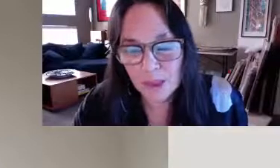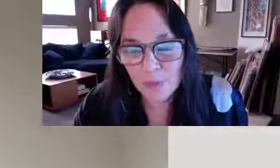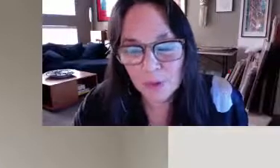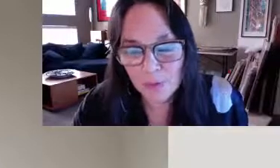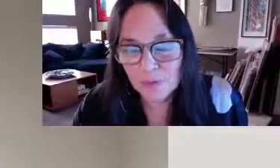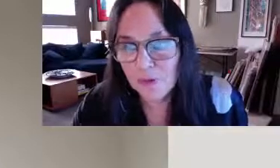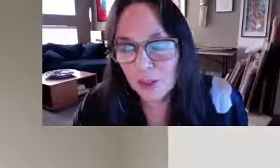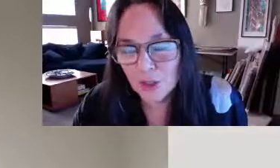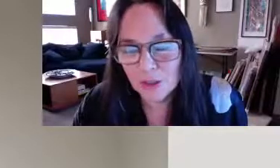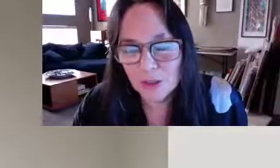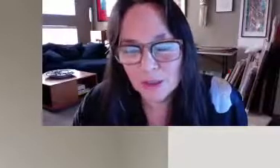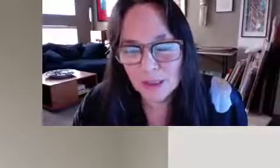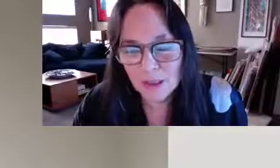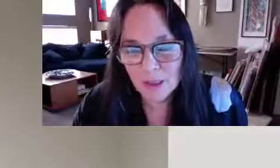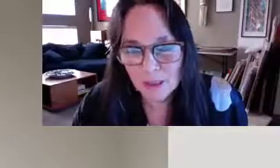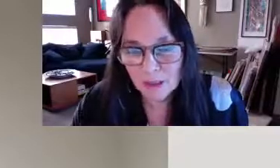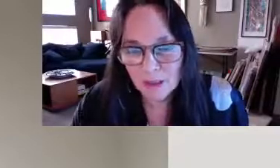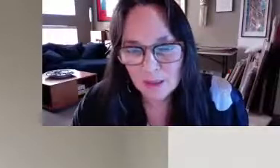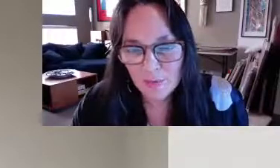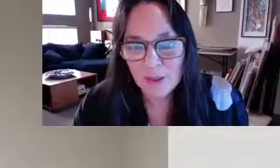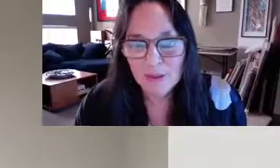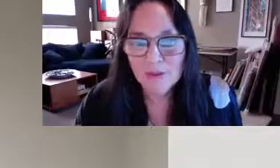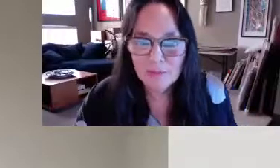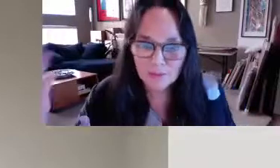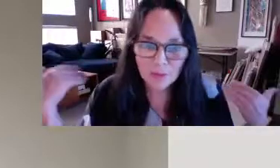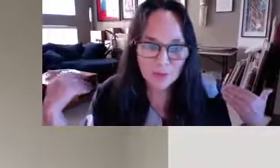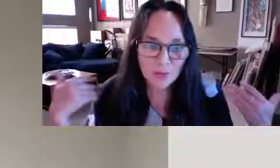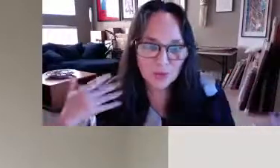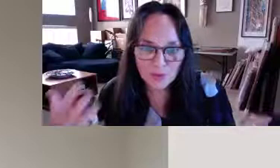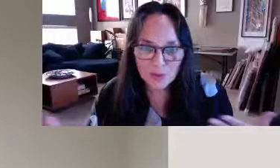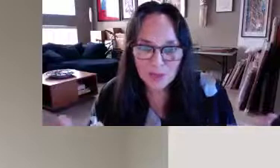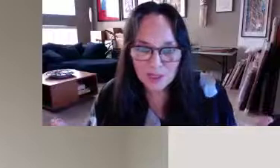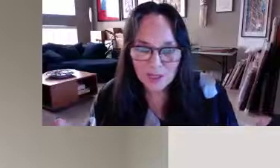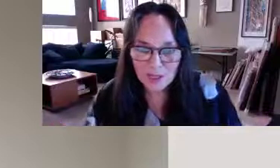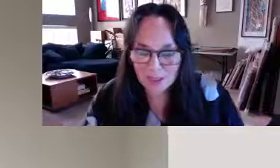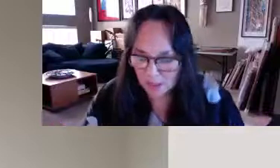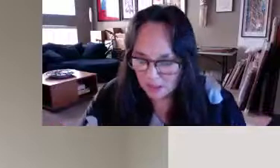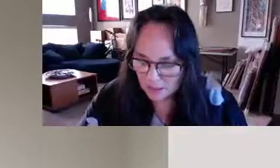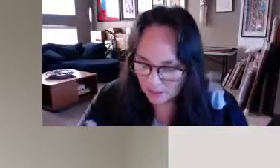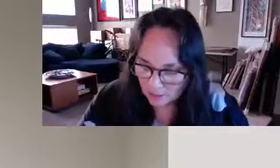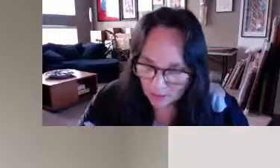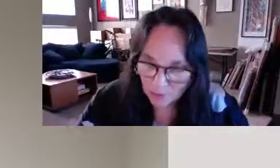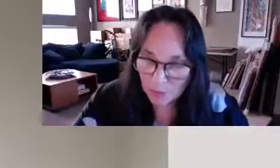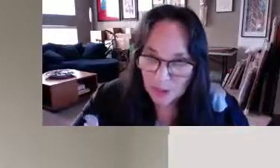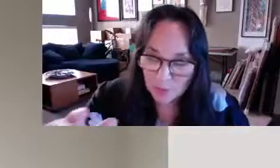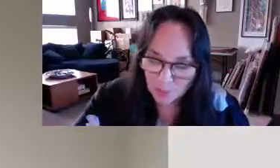with the reflection of the other works on the other side , is as we'll see as we go